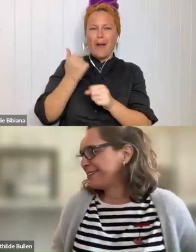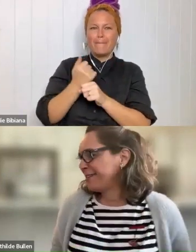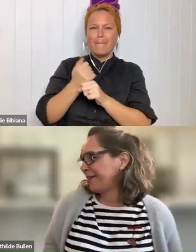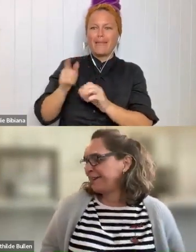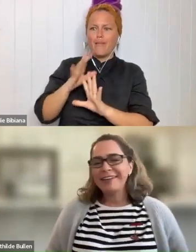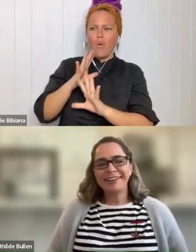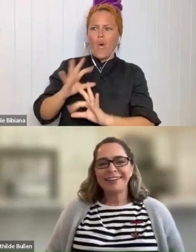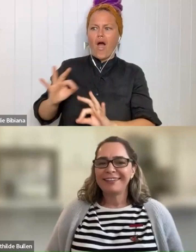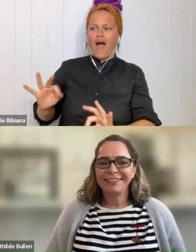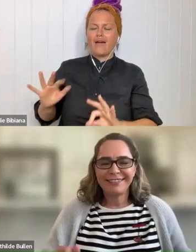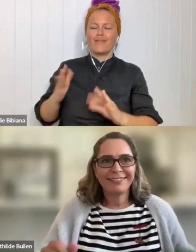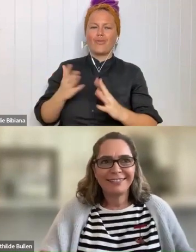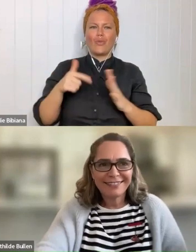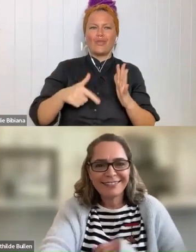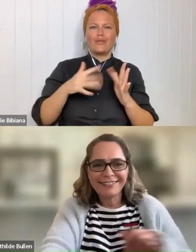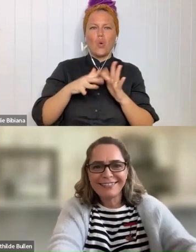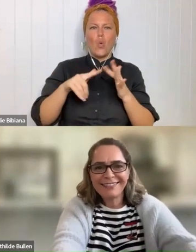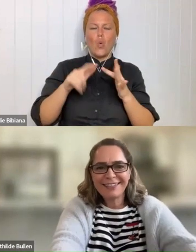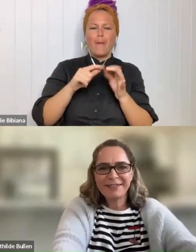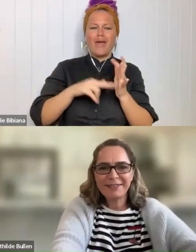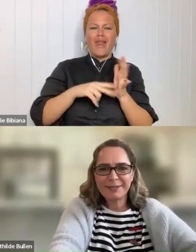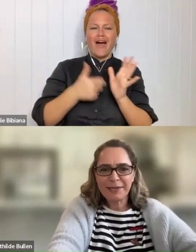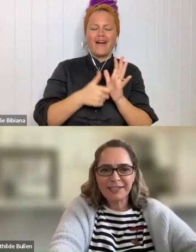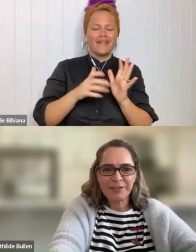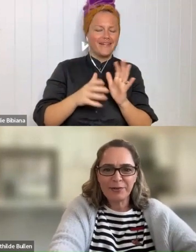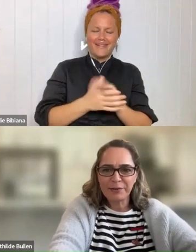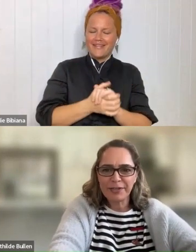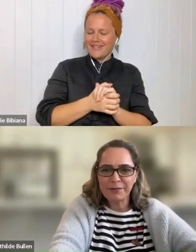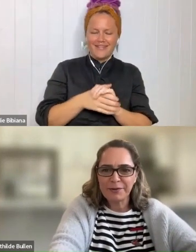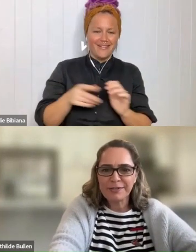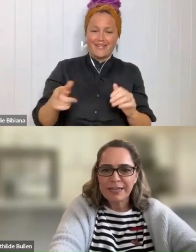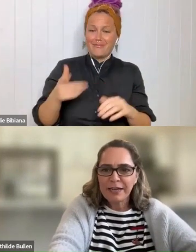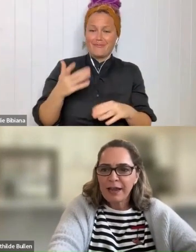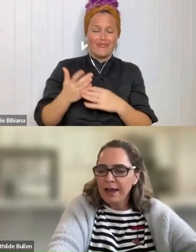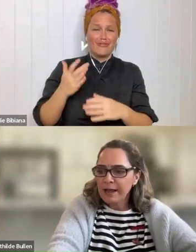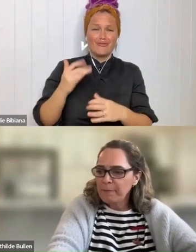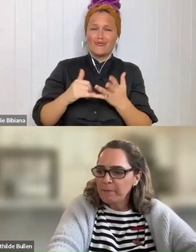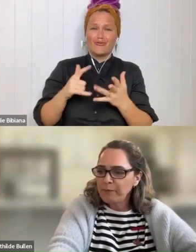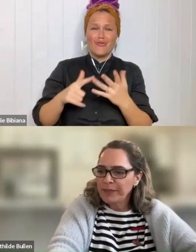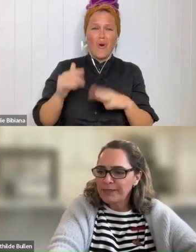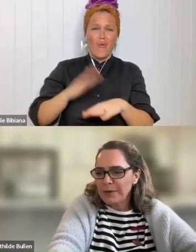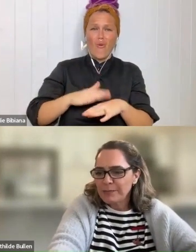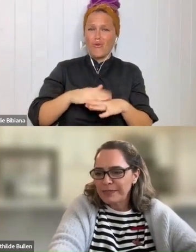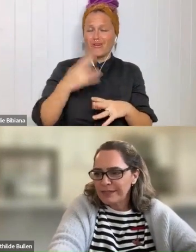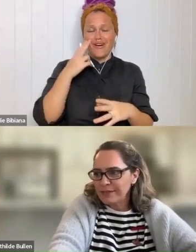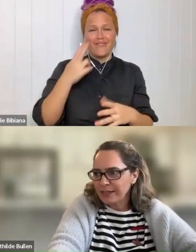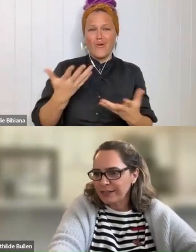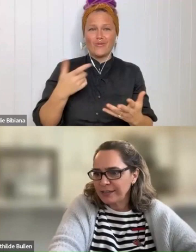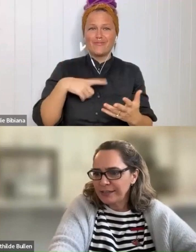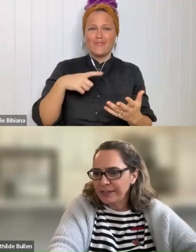So, ah, just being so naughty, of course, because mom's distracted.